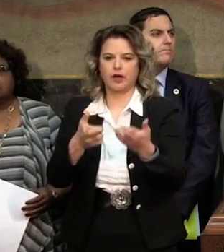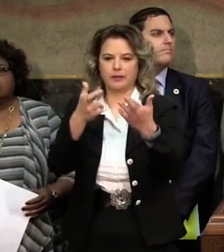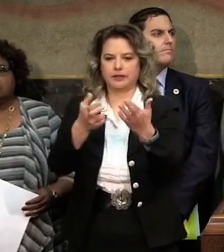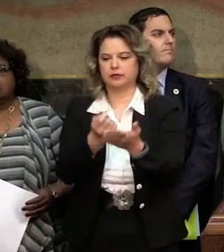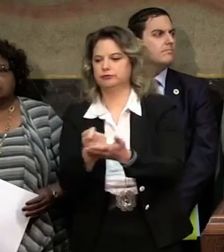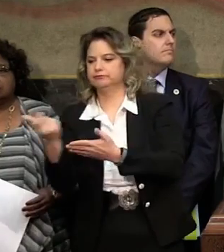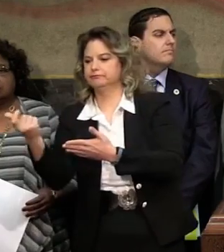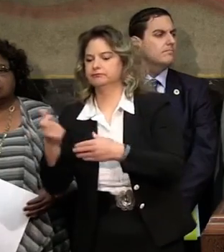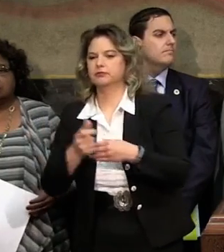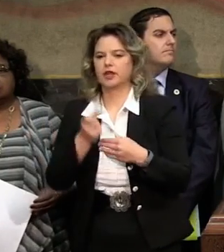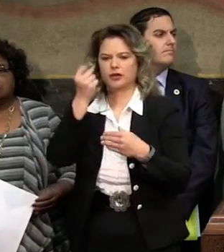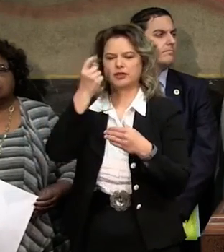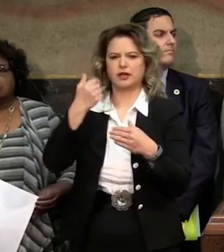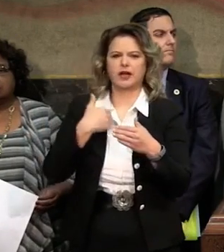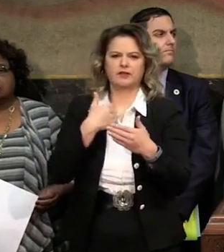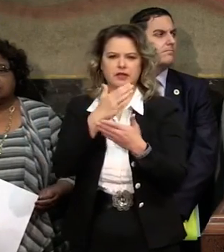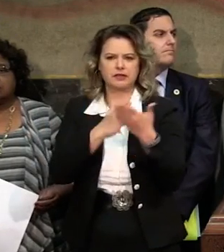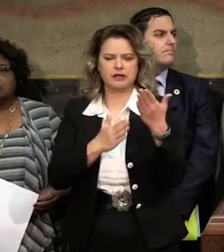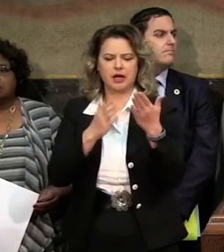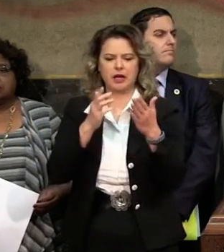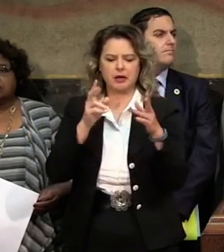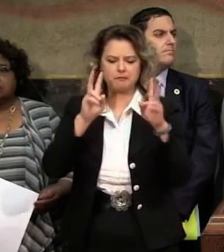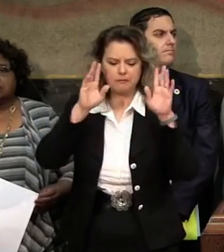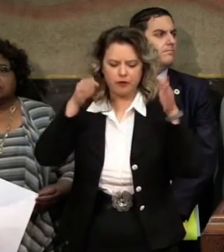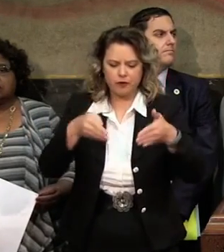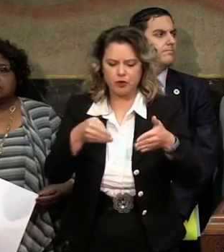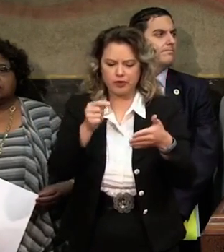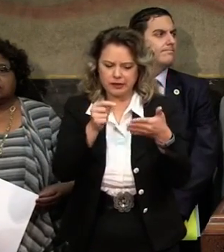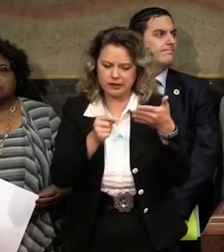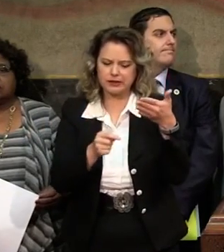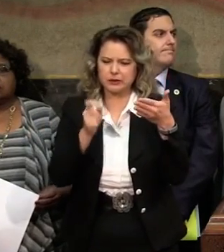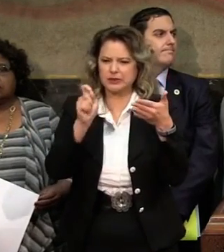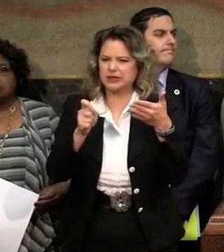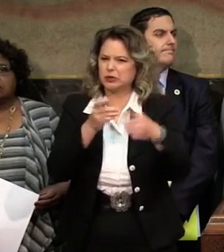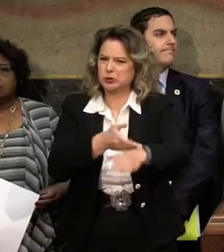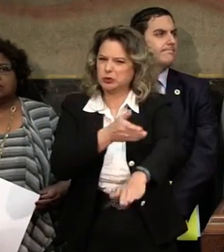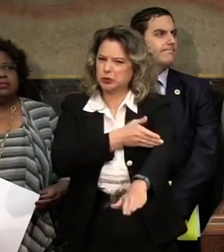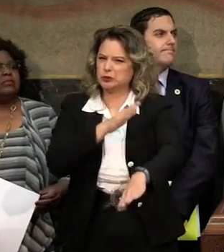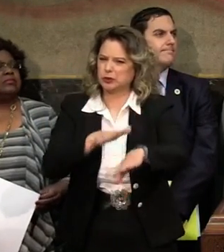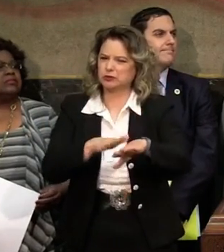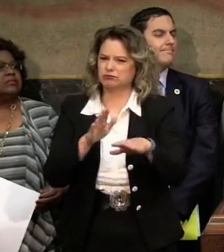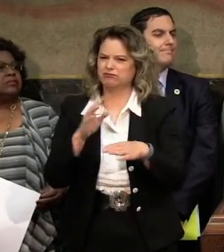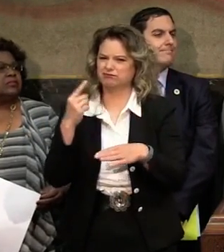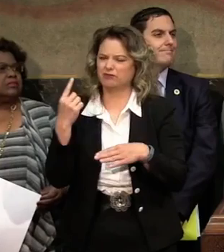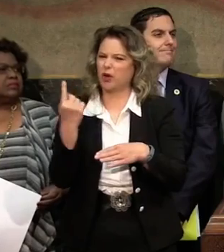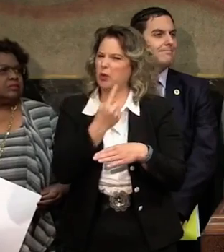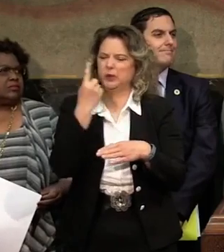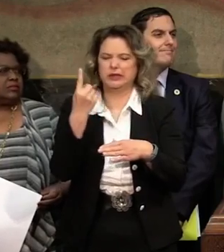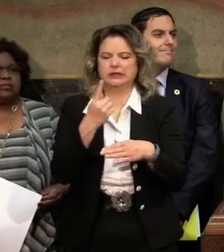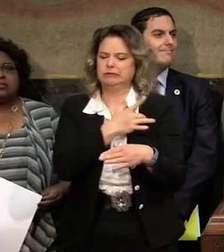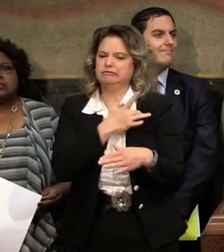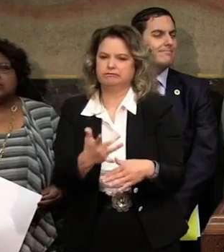few of those recommendations which indicates we still have some work to do. That's always the case when you work the